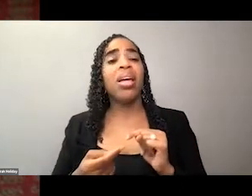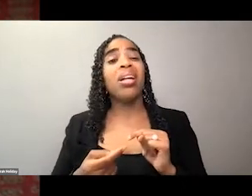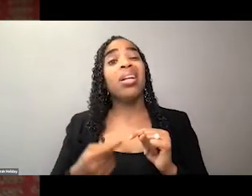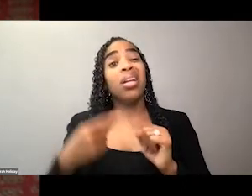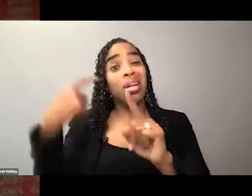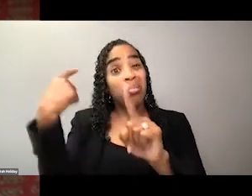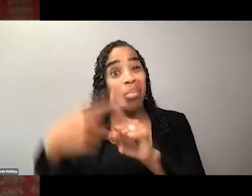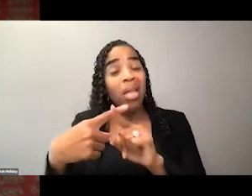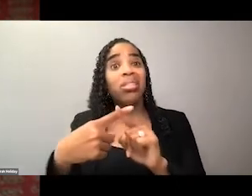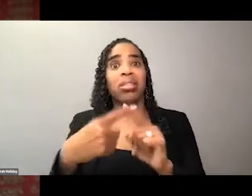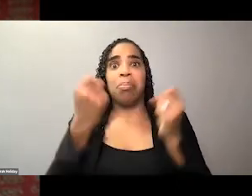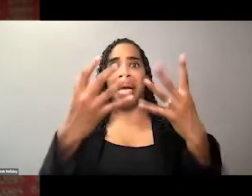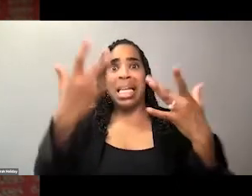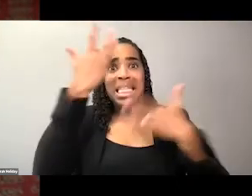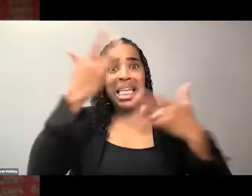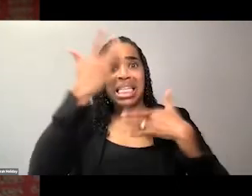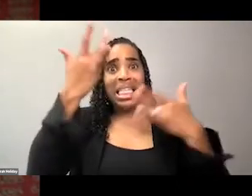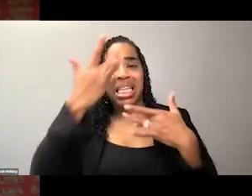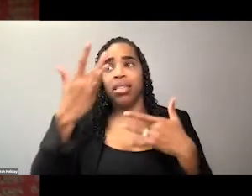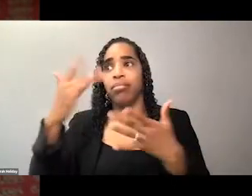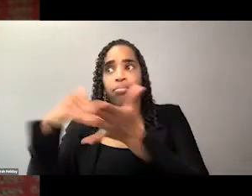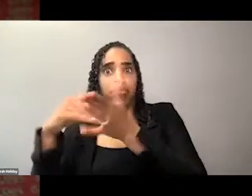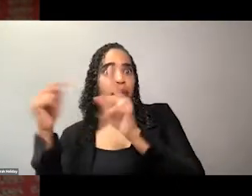conditions either go untreated or are mistreated